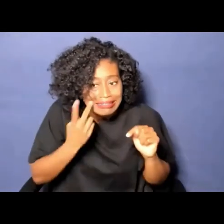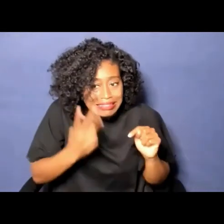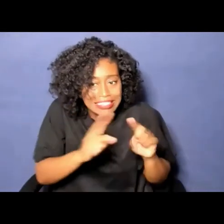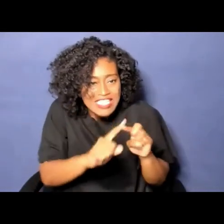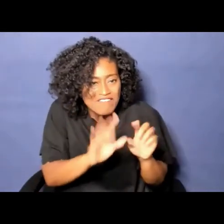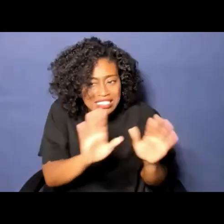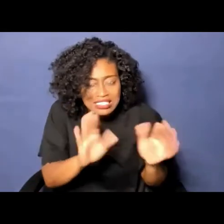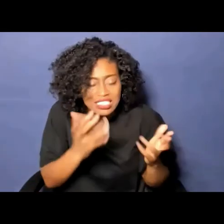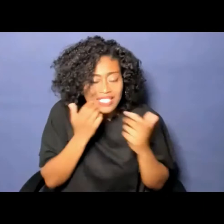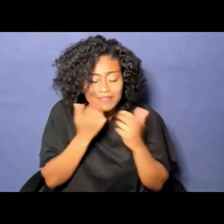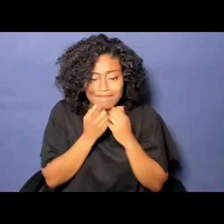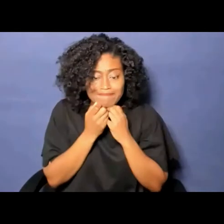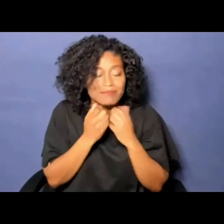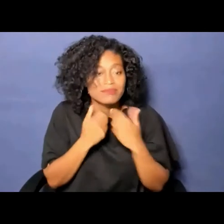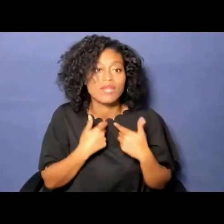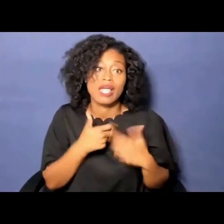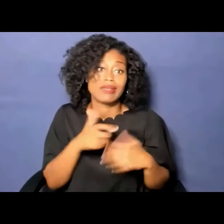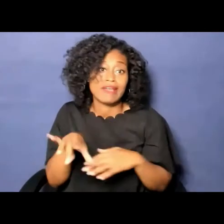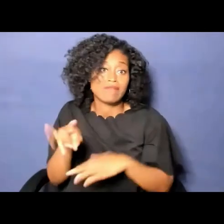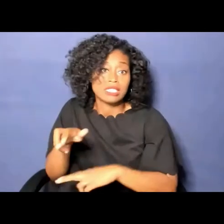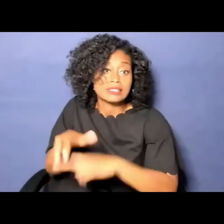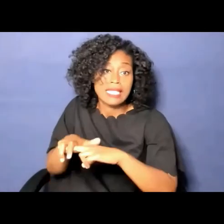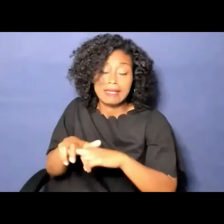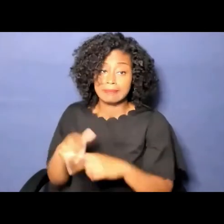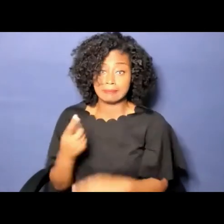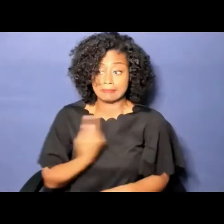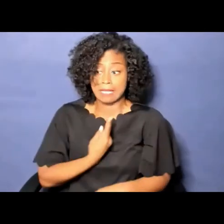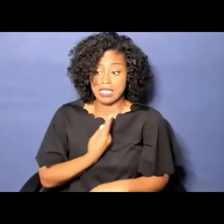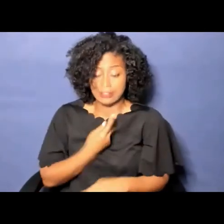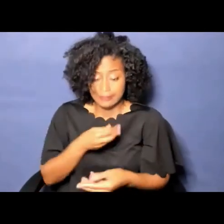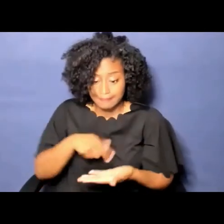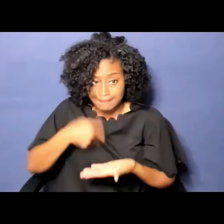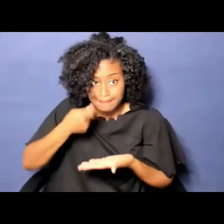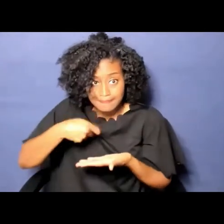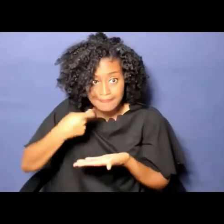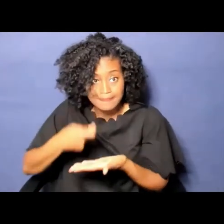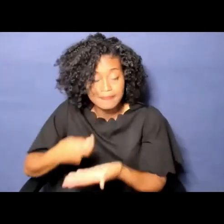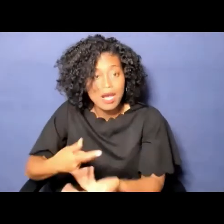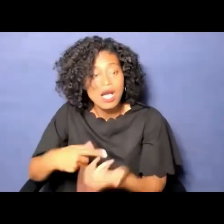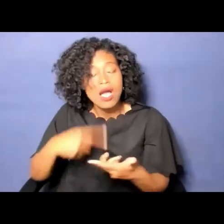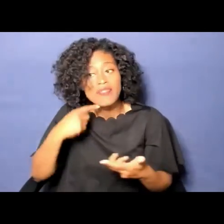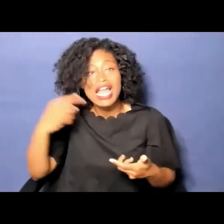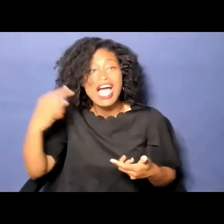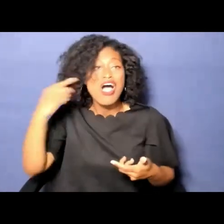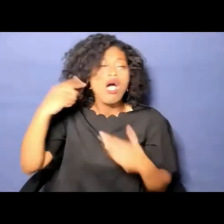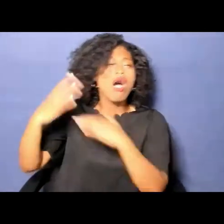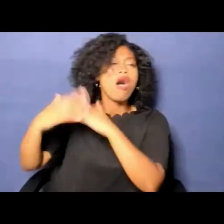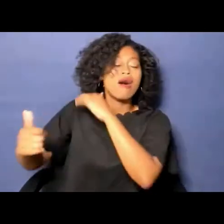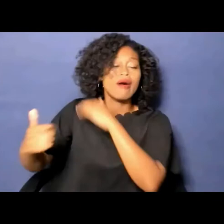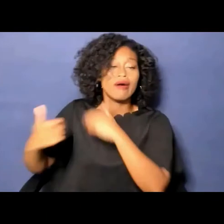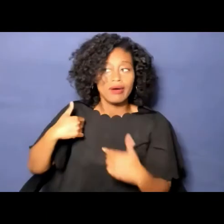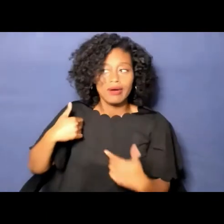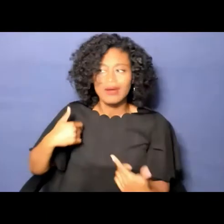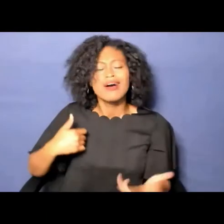I found an empty seat and sat by myself. Then I heard 1 of them inviting me to come sit by them.